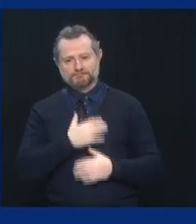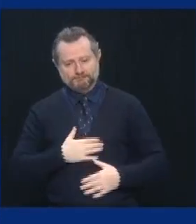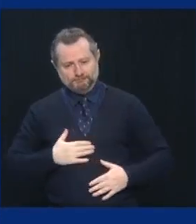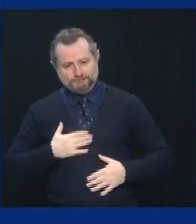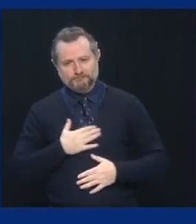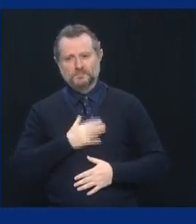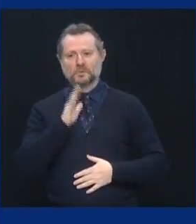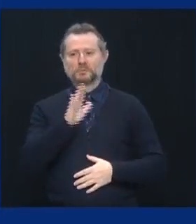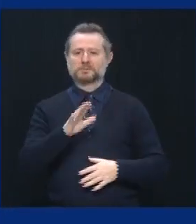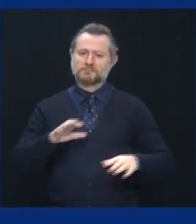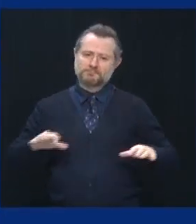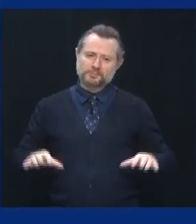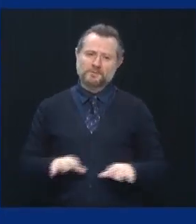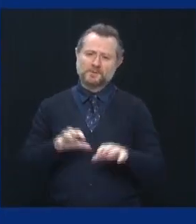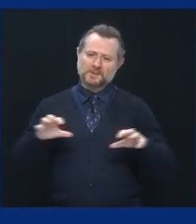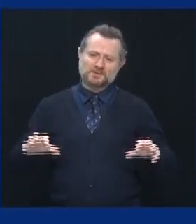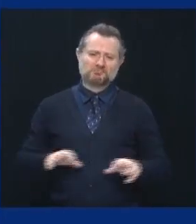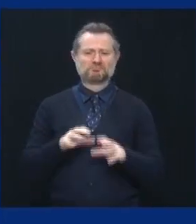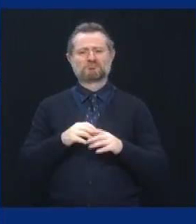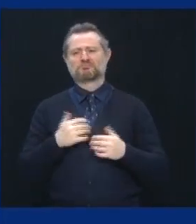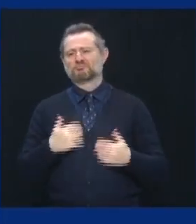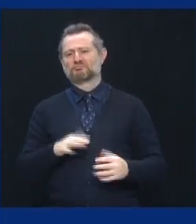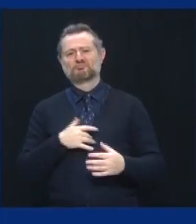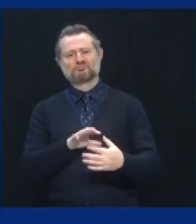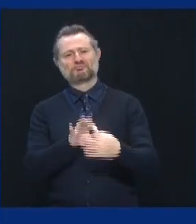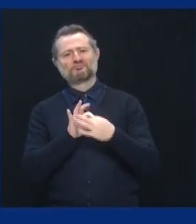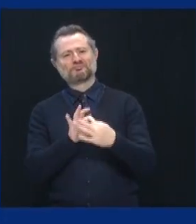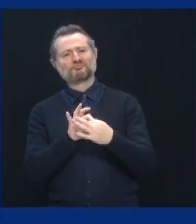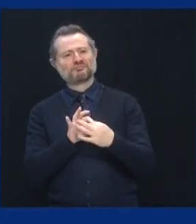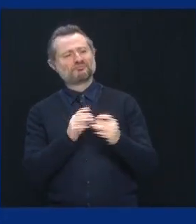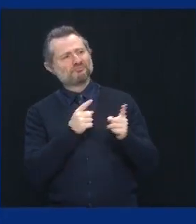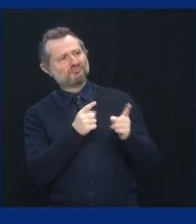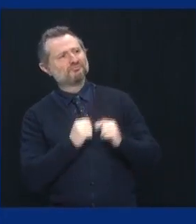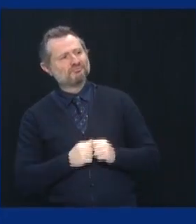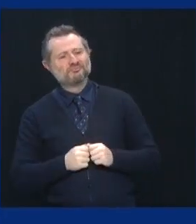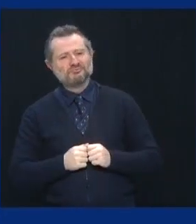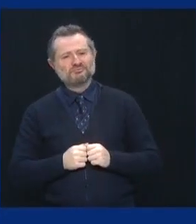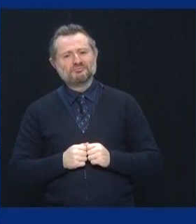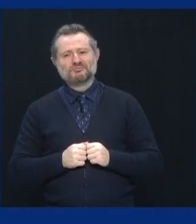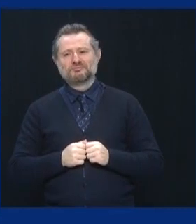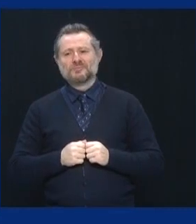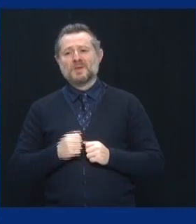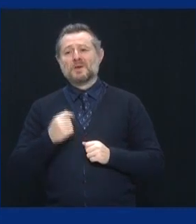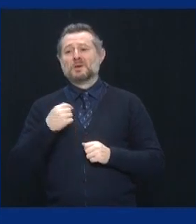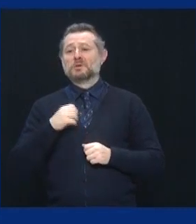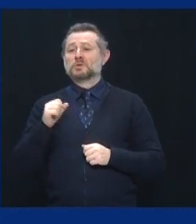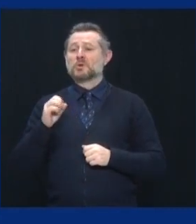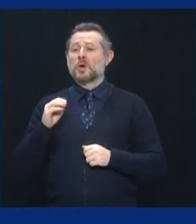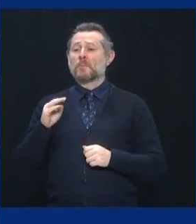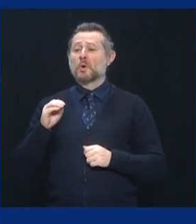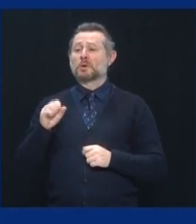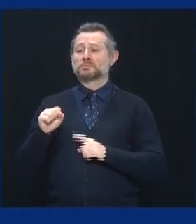OF WHAT YOU'VE DONE. AND I WANT YOU TO KNOW HOW